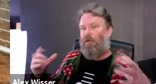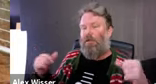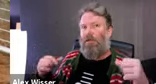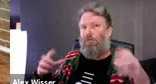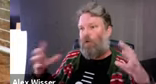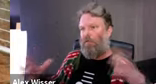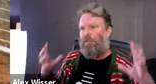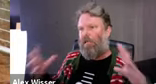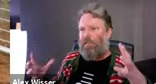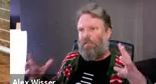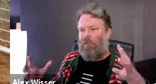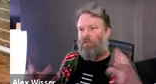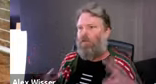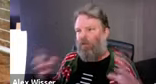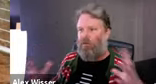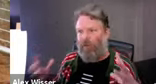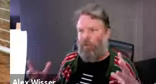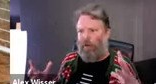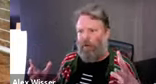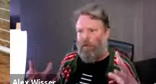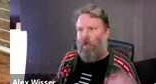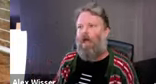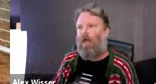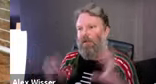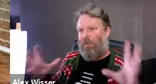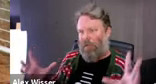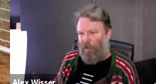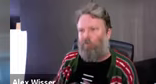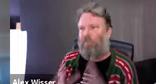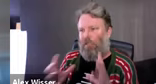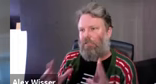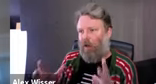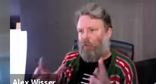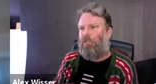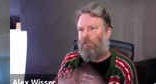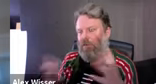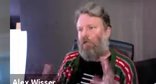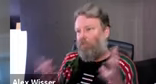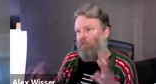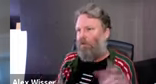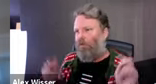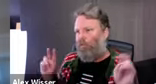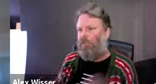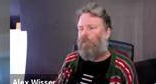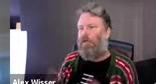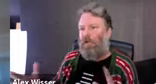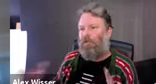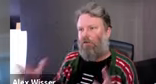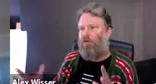world where everything is brought to a standstill so can think about it and you present these objects that are meant to be eternal or